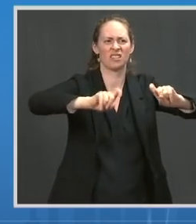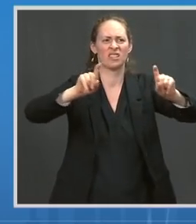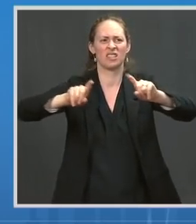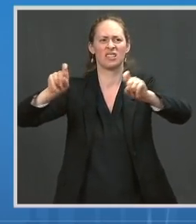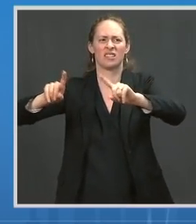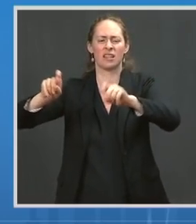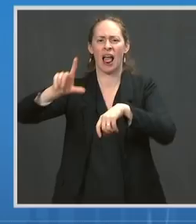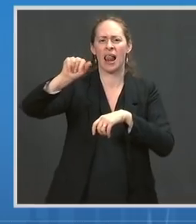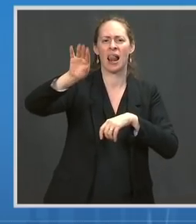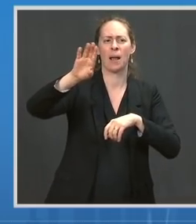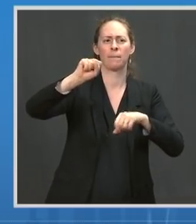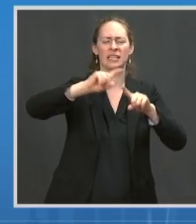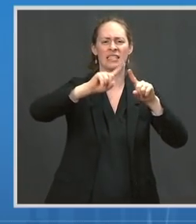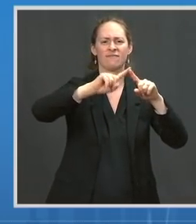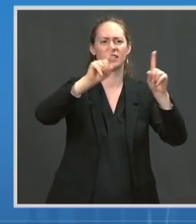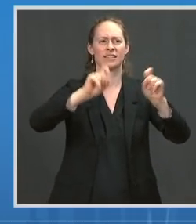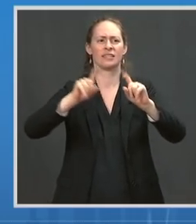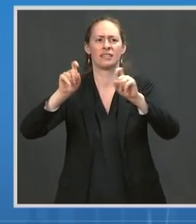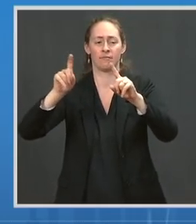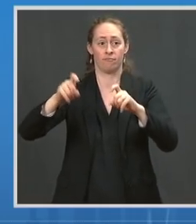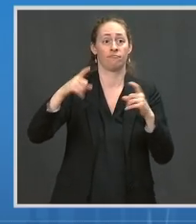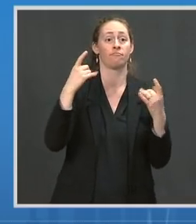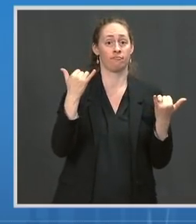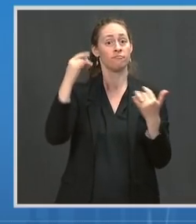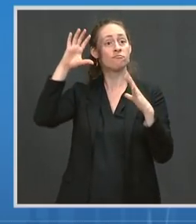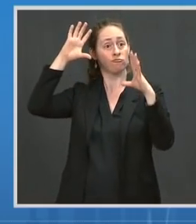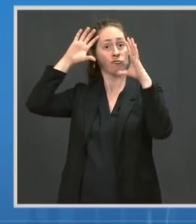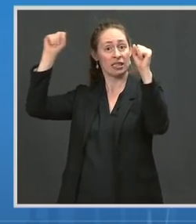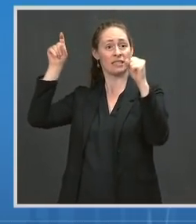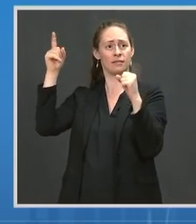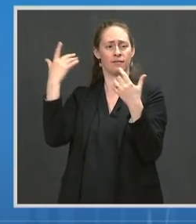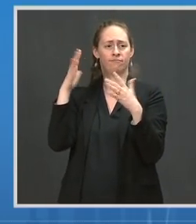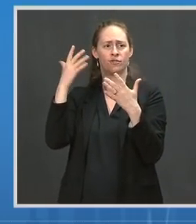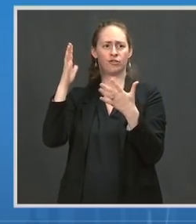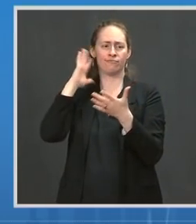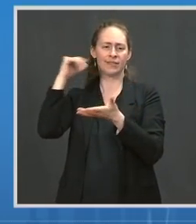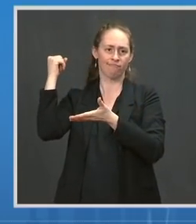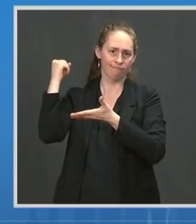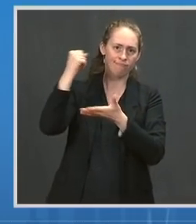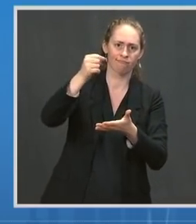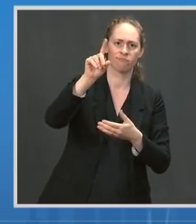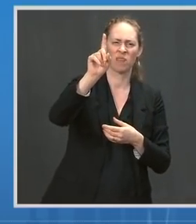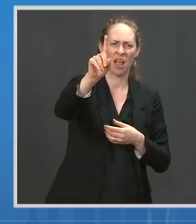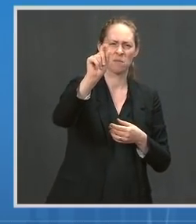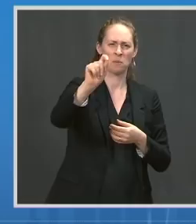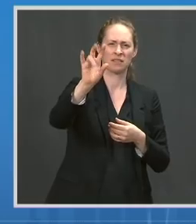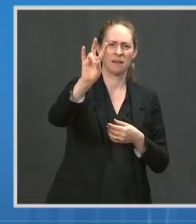$1.7 billion from the American Rescue Plan in an effort to more effectively track emerging